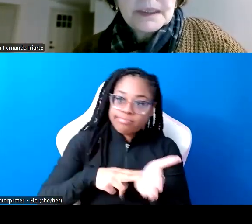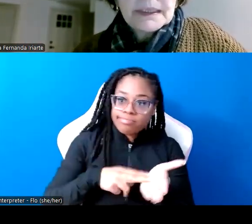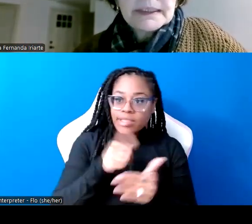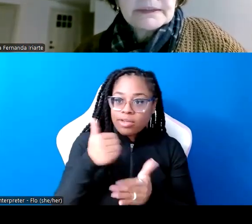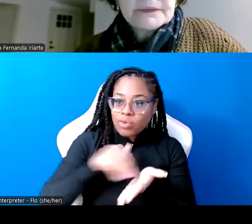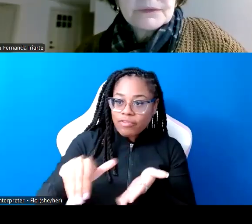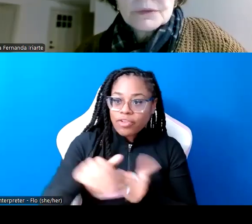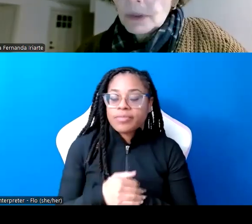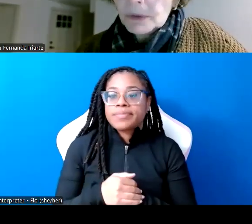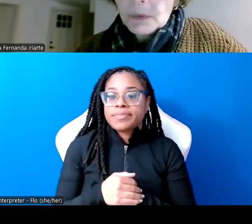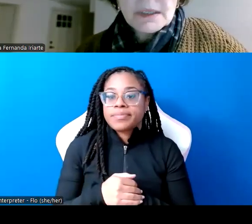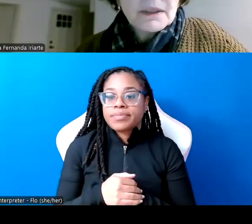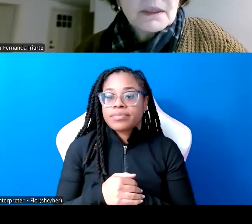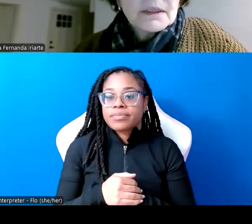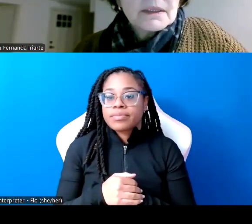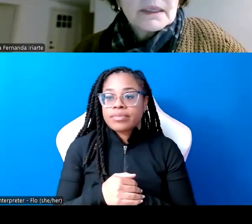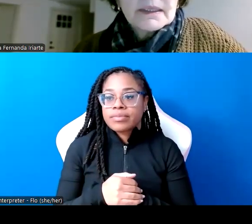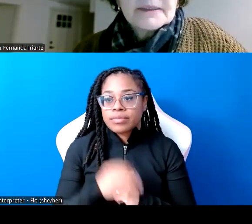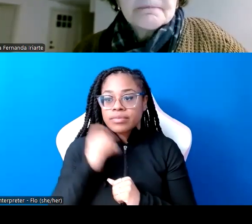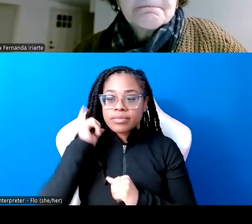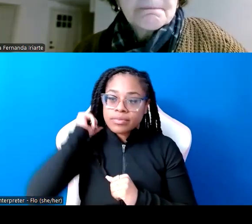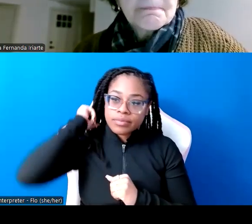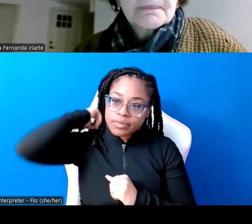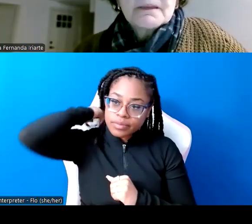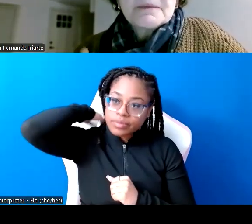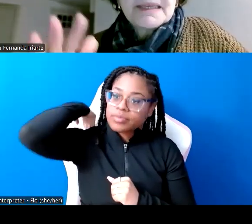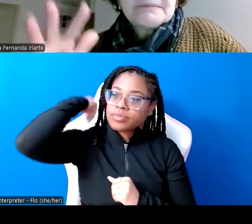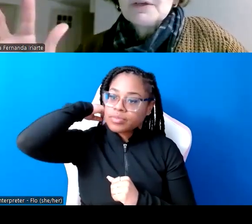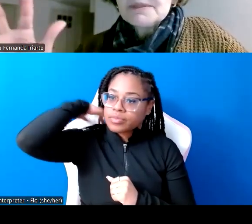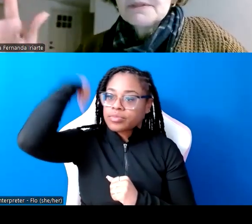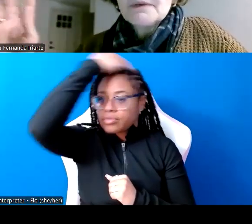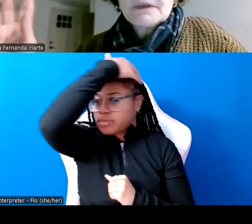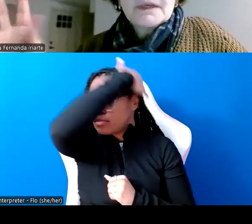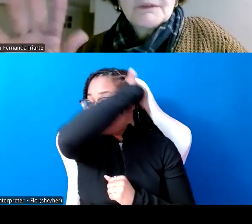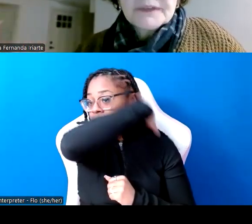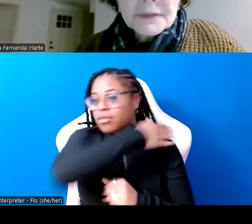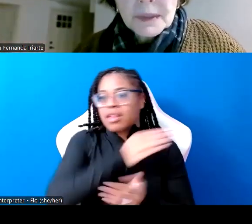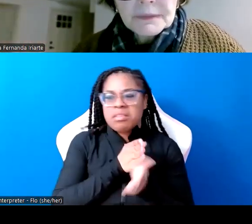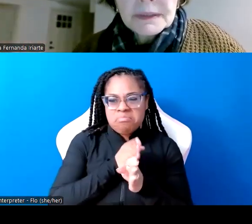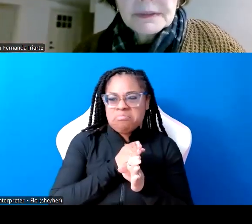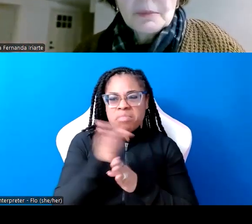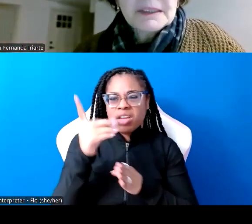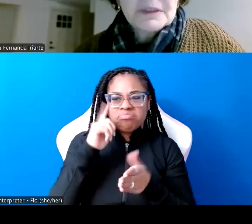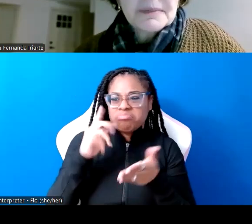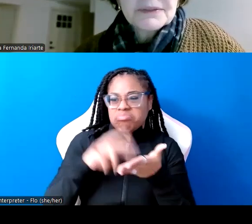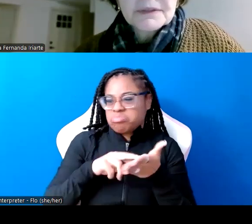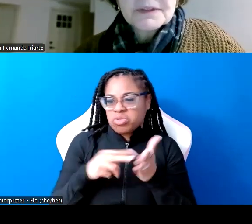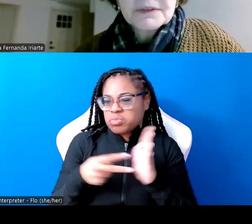And so, the main purpose of all these waivers, this Home and Community-Based services